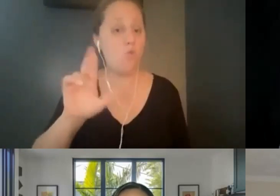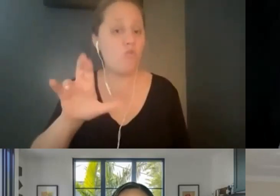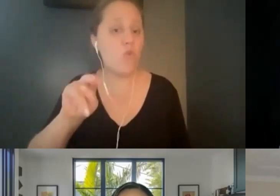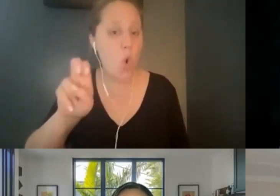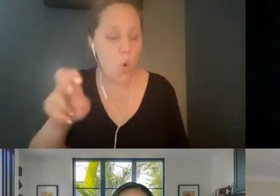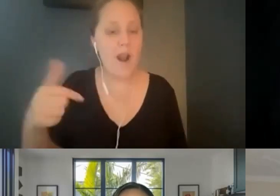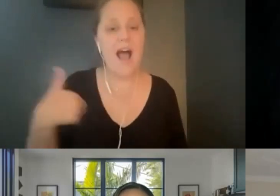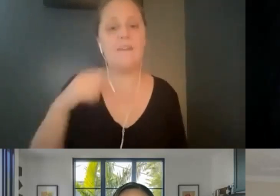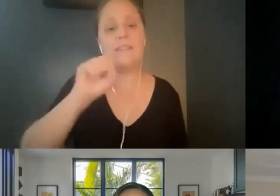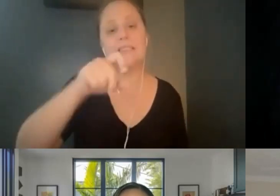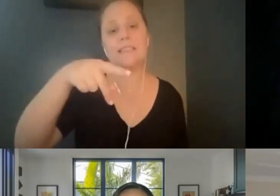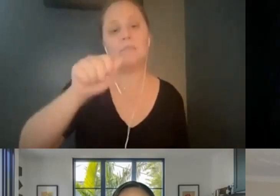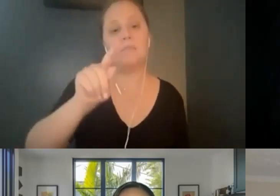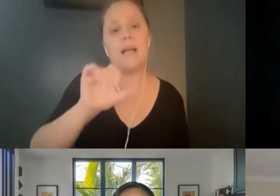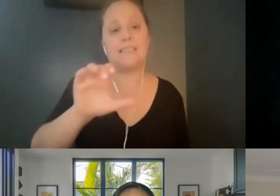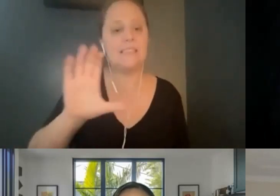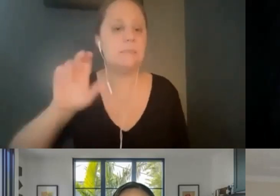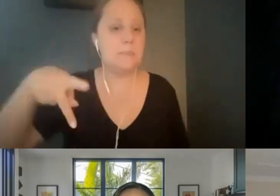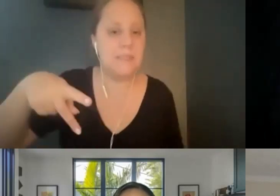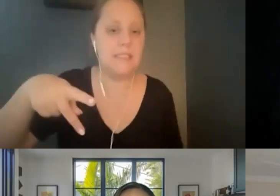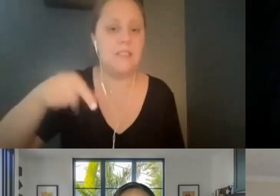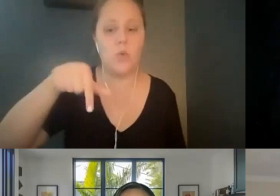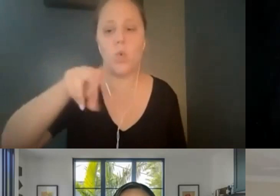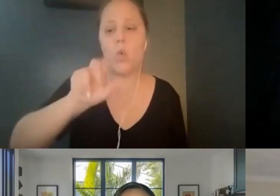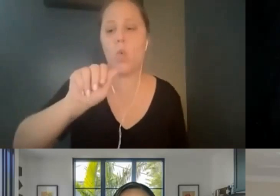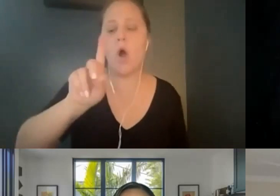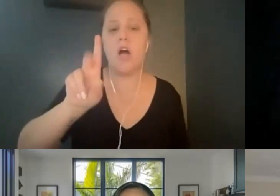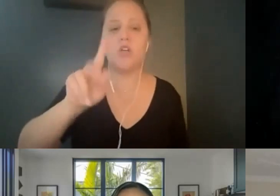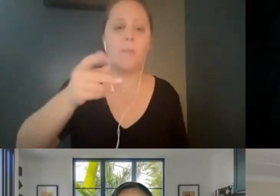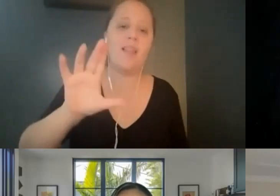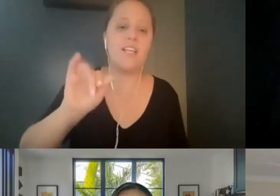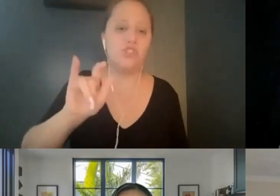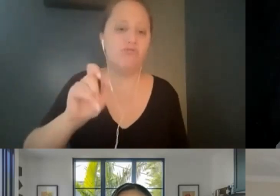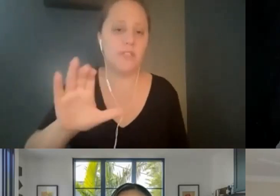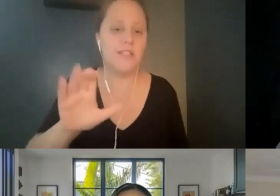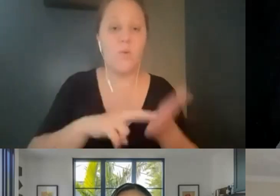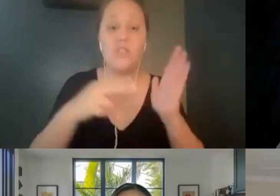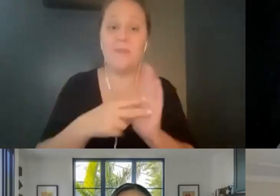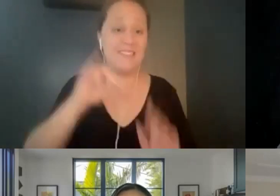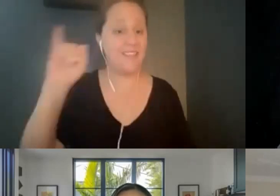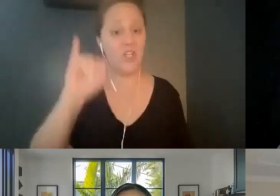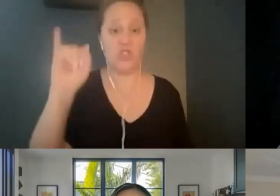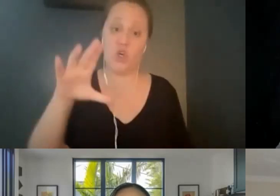quadriplegic cerebral palsy which is just a fancy way for the insurance company to pay some bills.